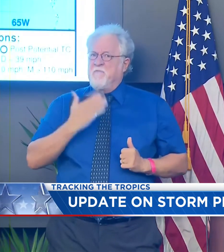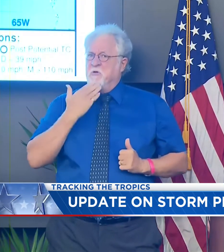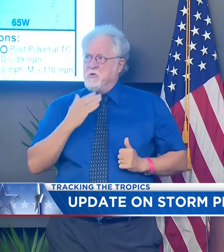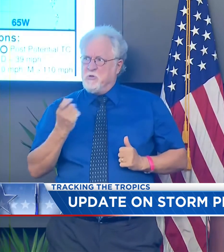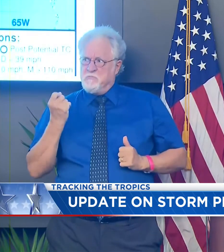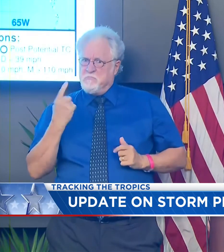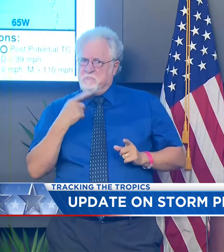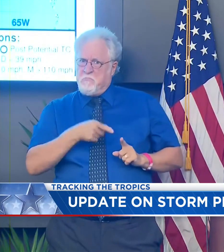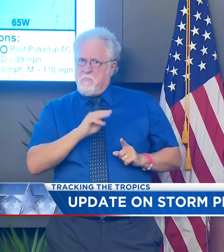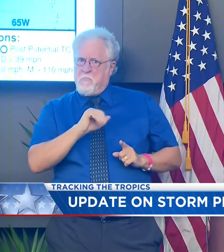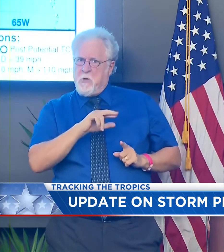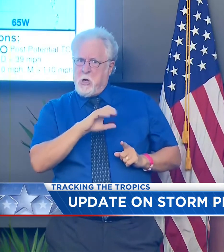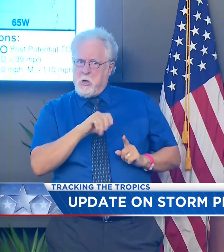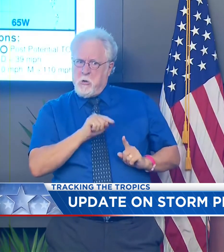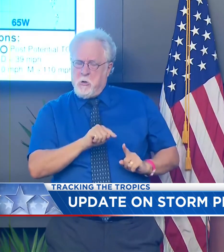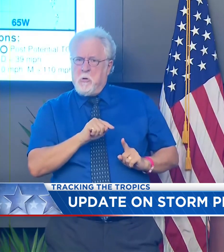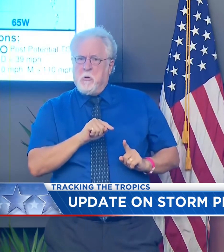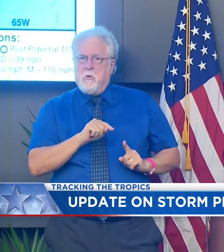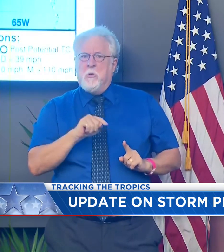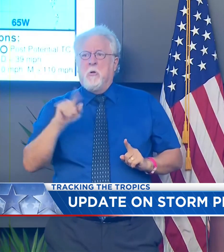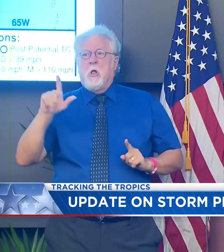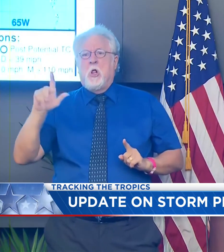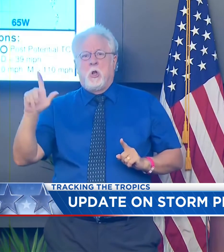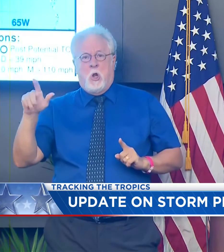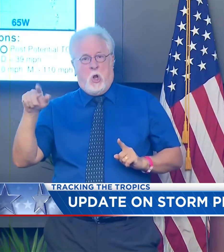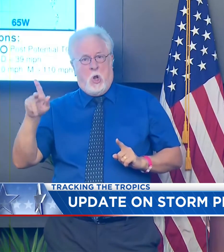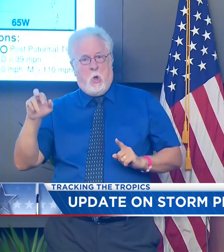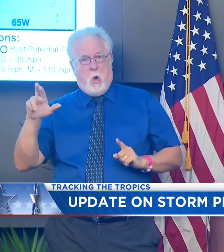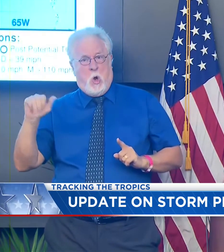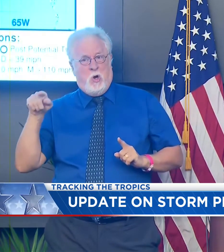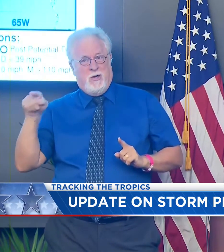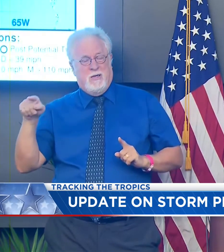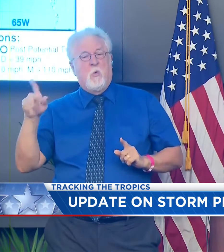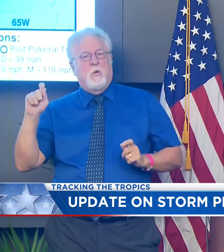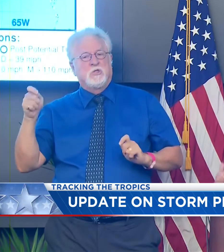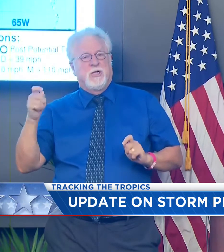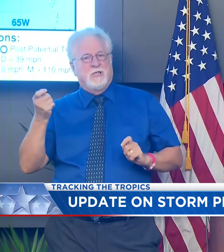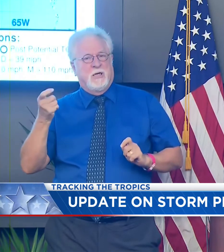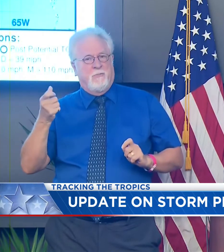FLUID. THE FORECASTS ARE CHANGING A LITTLE BIT. WE THINK WE HAVE A PRETTY GOOD